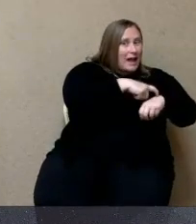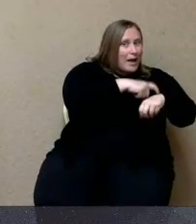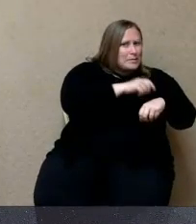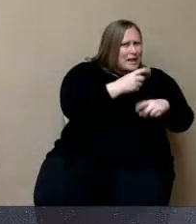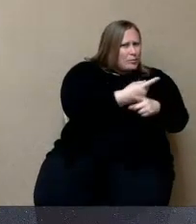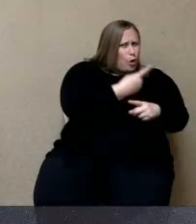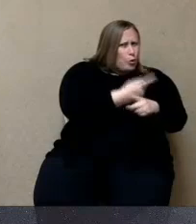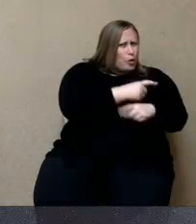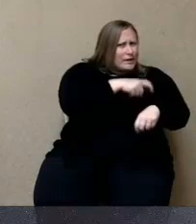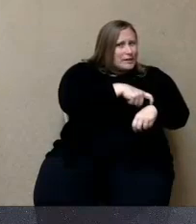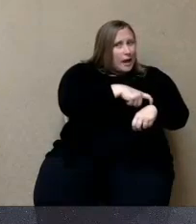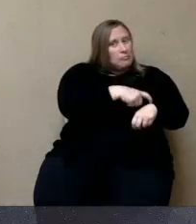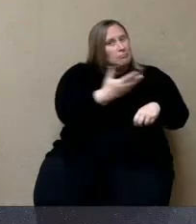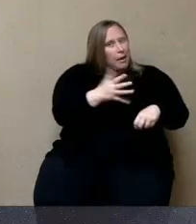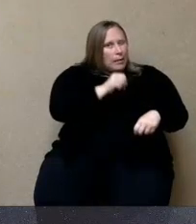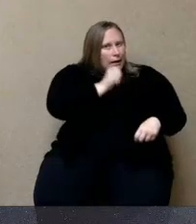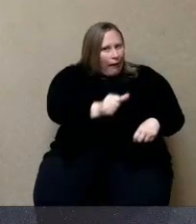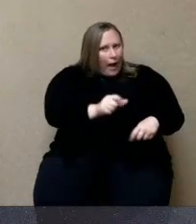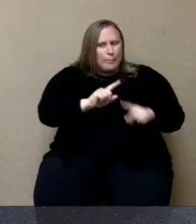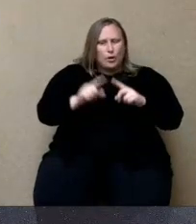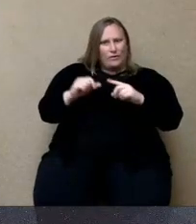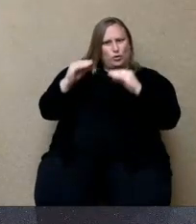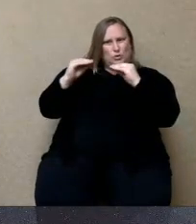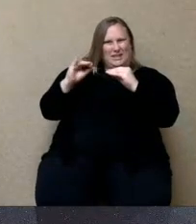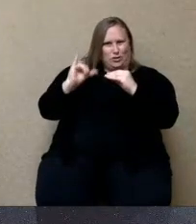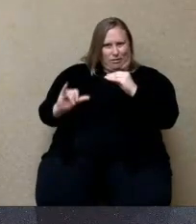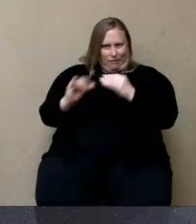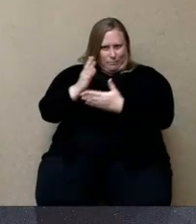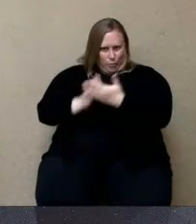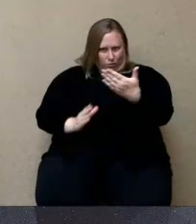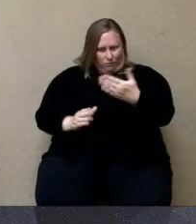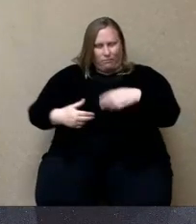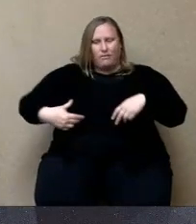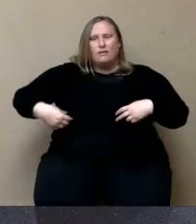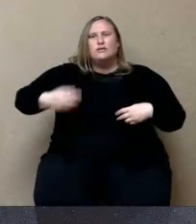So, I agree. We typically encourage families and teens to not